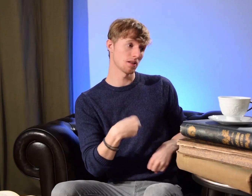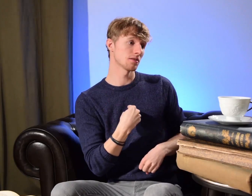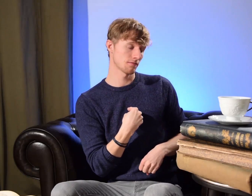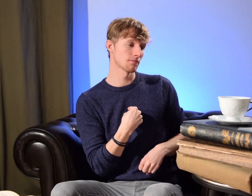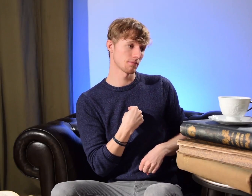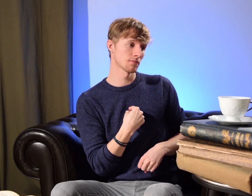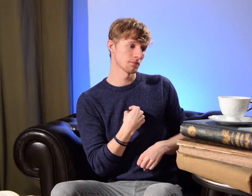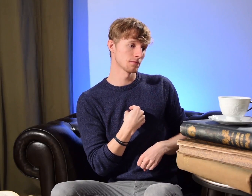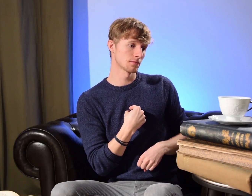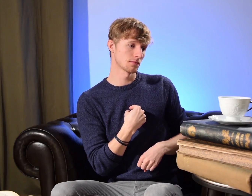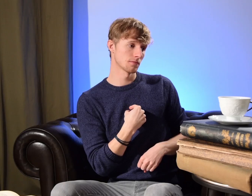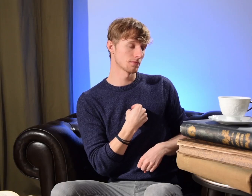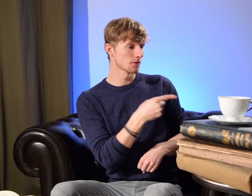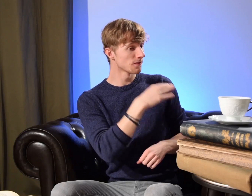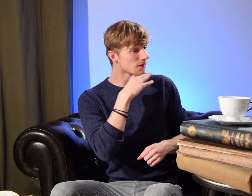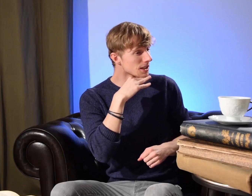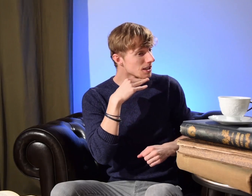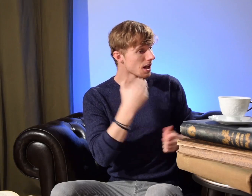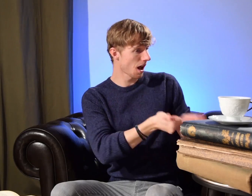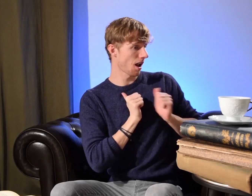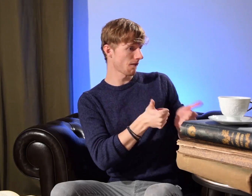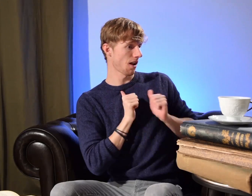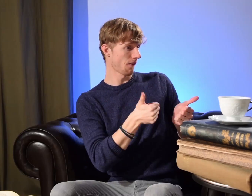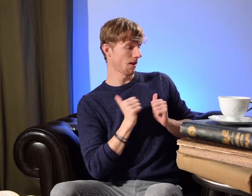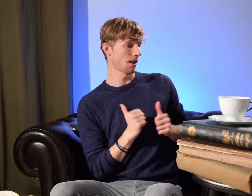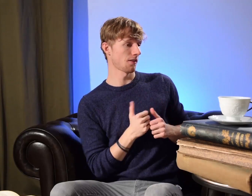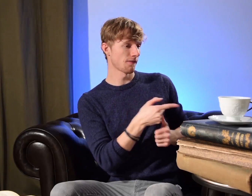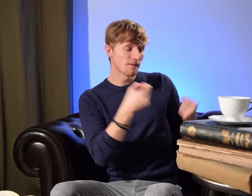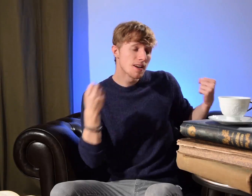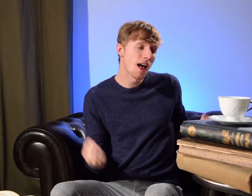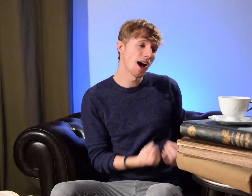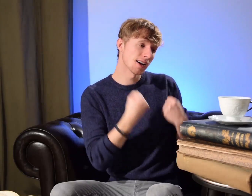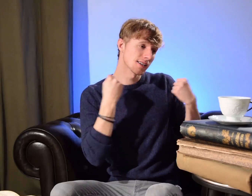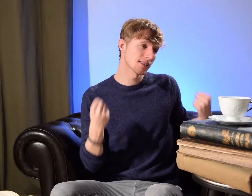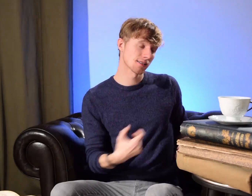"I understand. And because you´ve helped me so much, were so hard-working